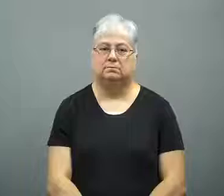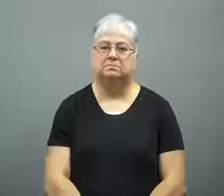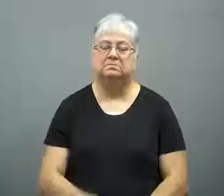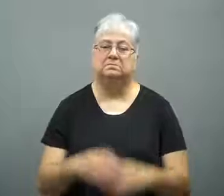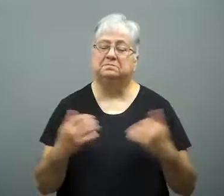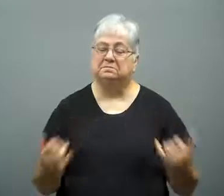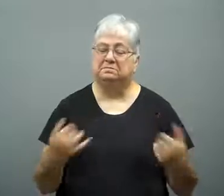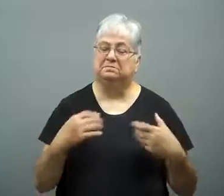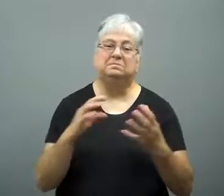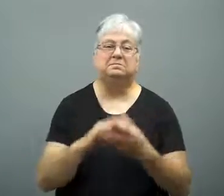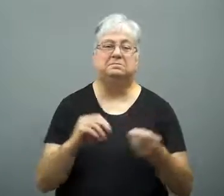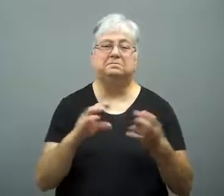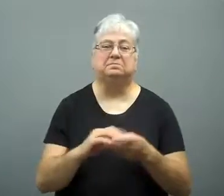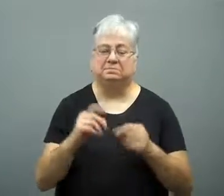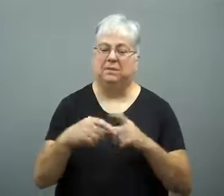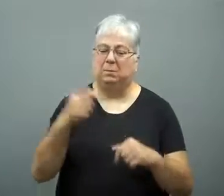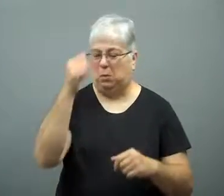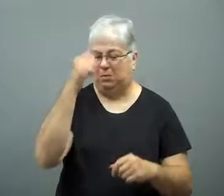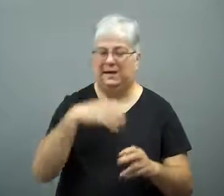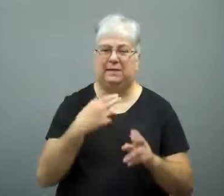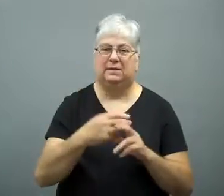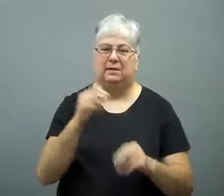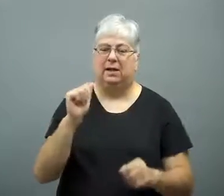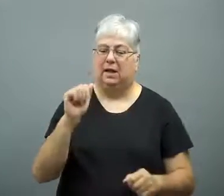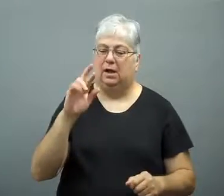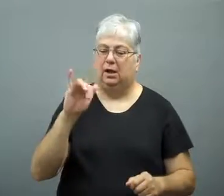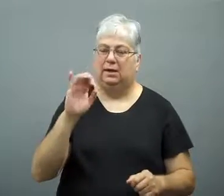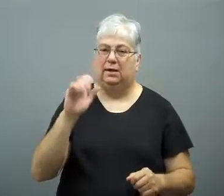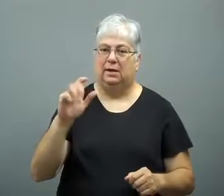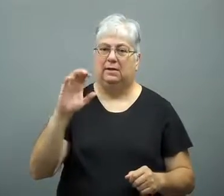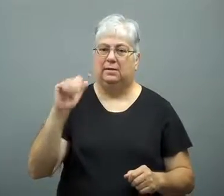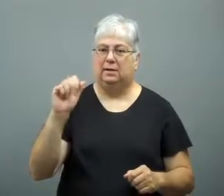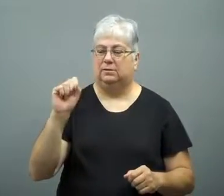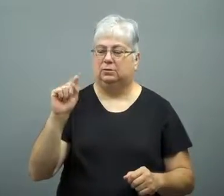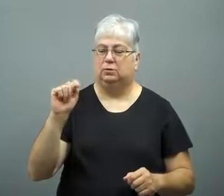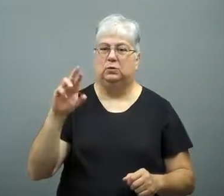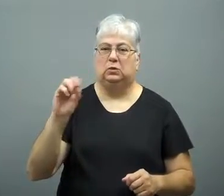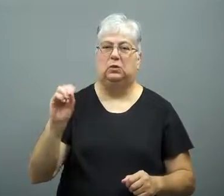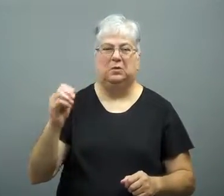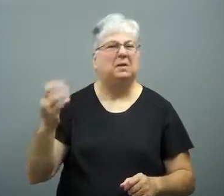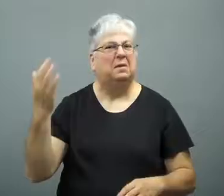This story is about Ariel Castro.